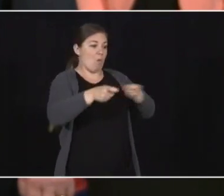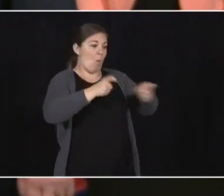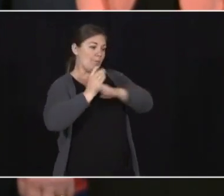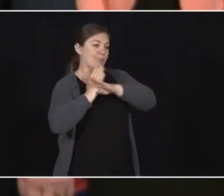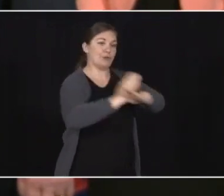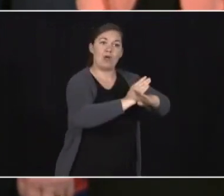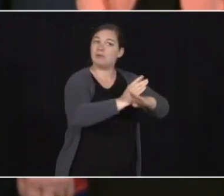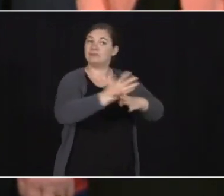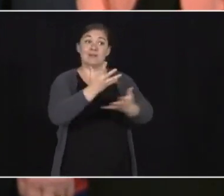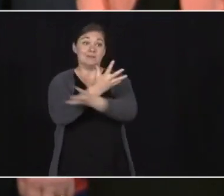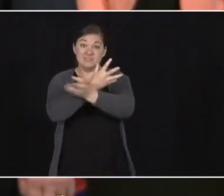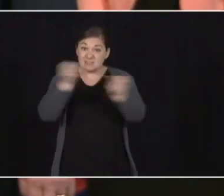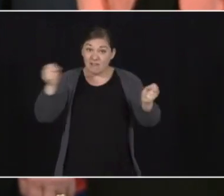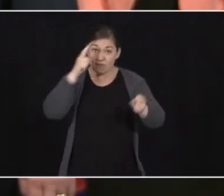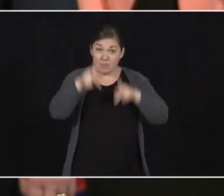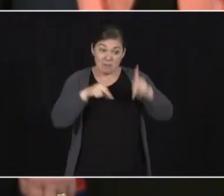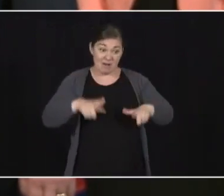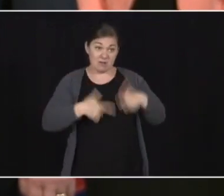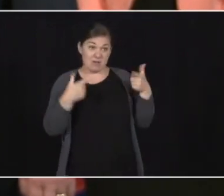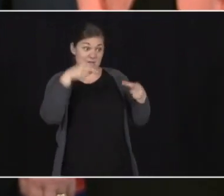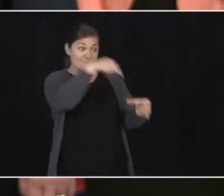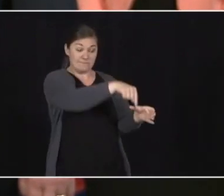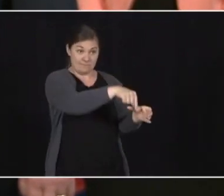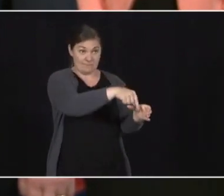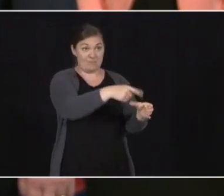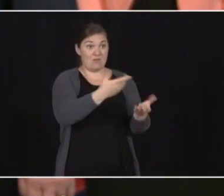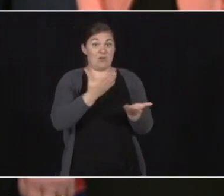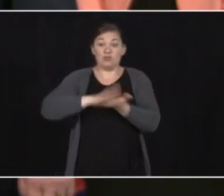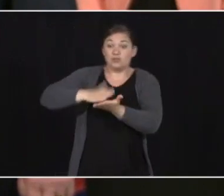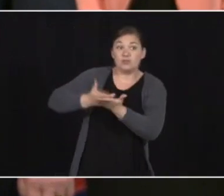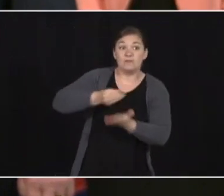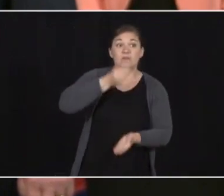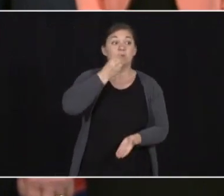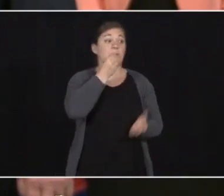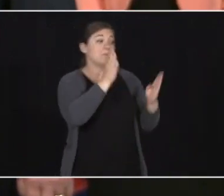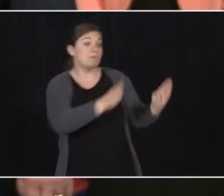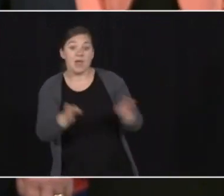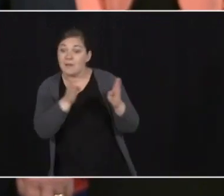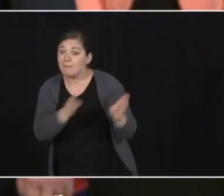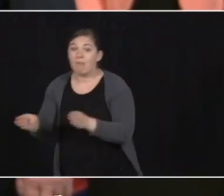Resident safety, food preparation and janitorial services. The findings outlined